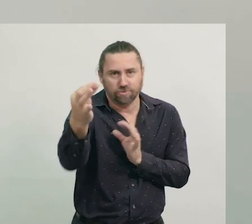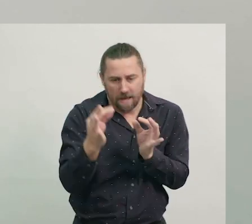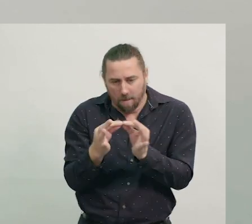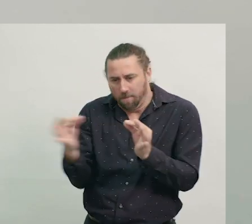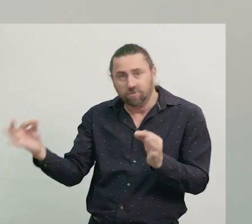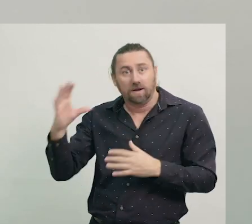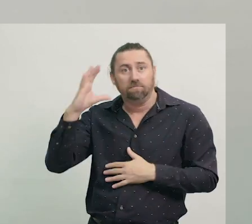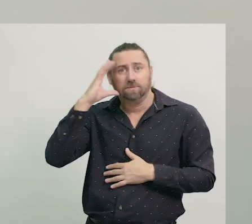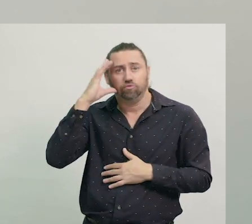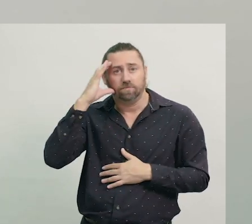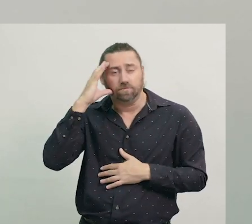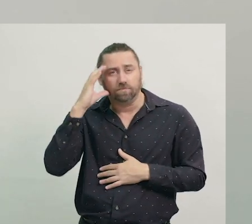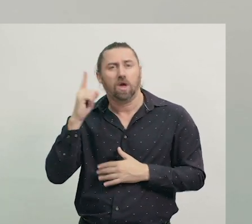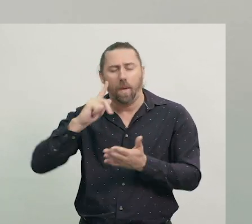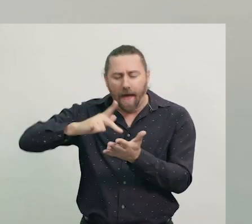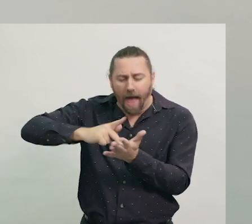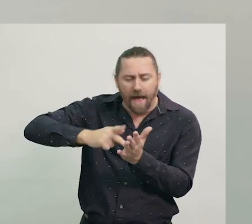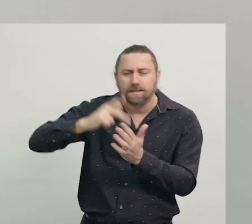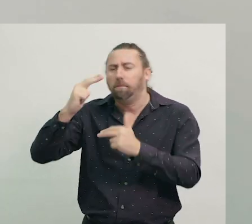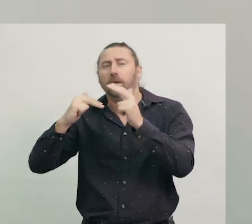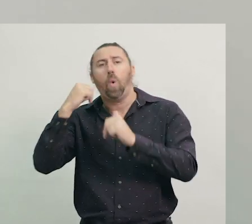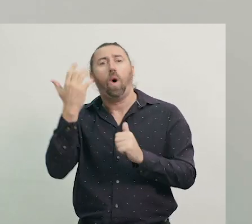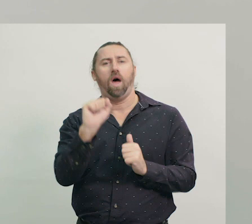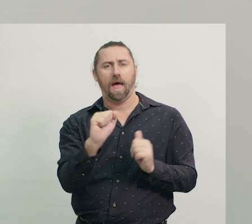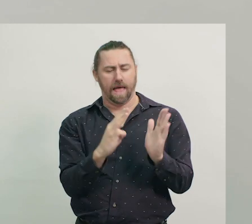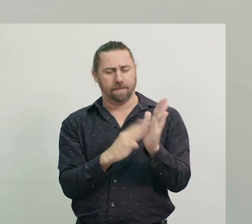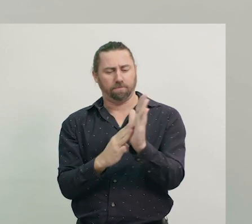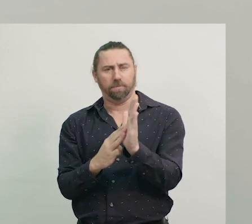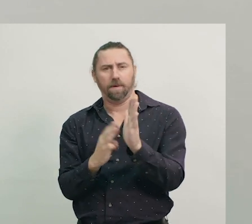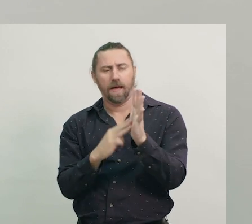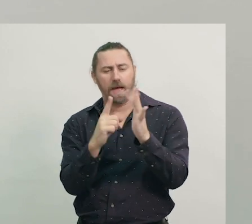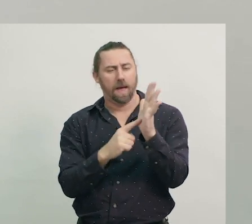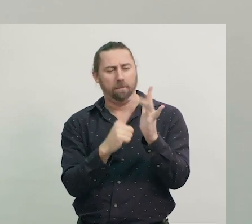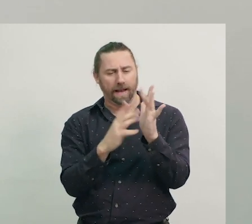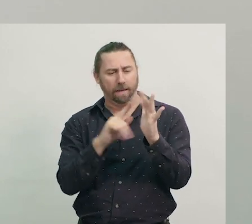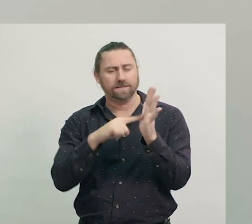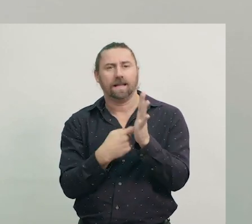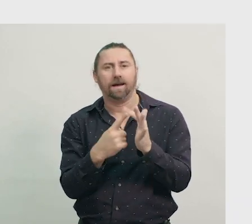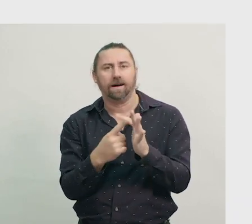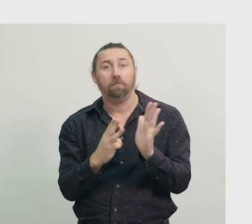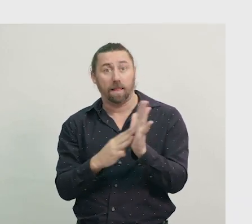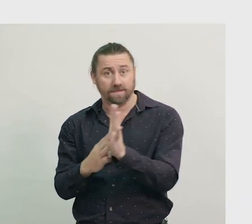Architects and builders work in millimetres when planning buildings, so we’re going to work in millimetres too.